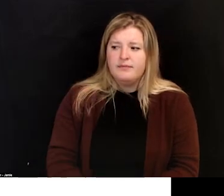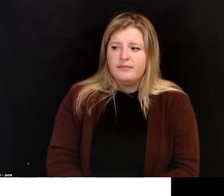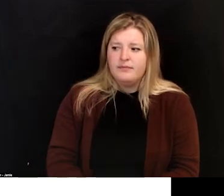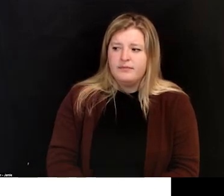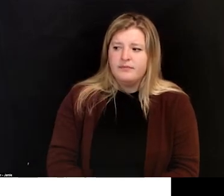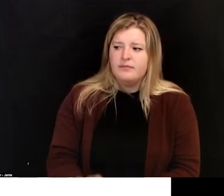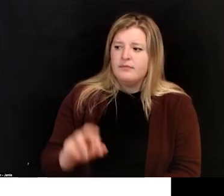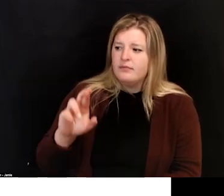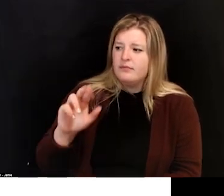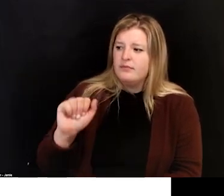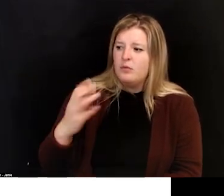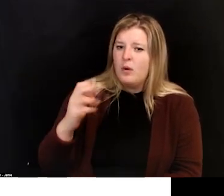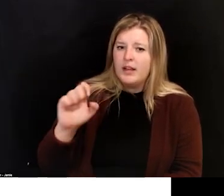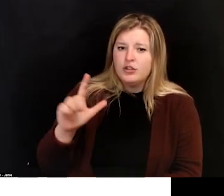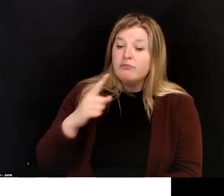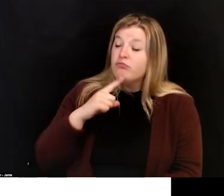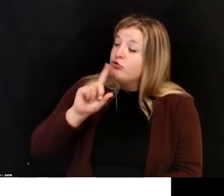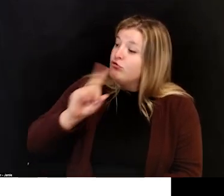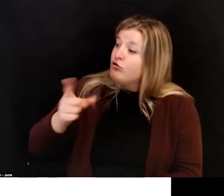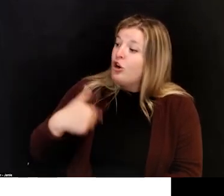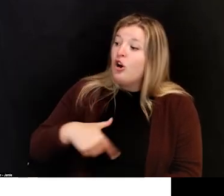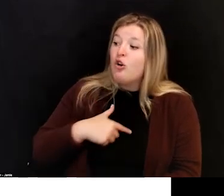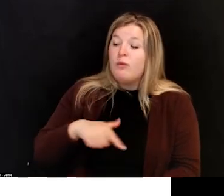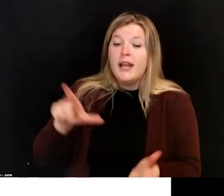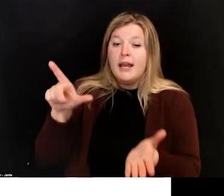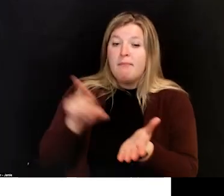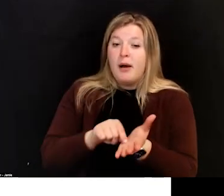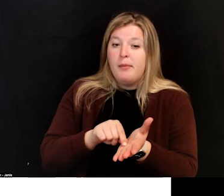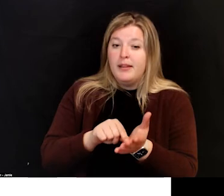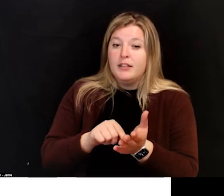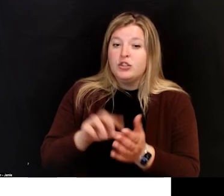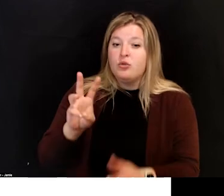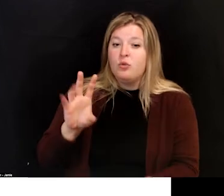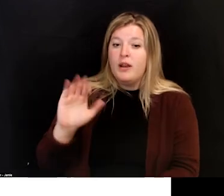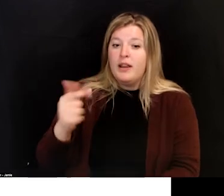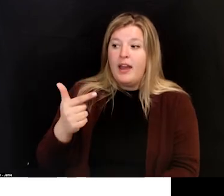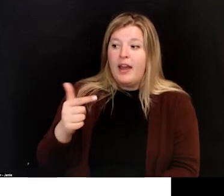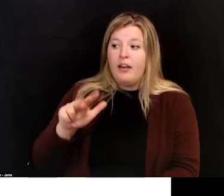[Rachael] Sure. So we went ahead and published the WCAG 3 series as a first public working draft.